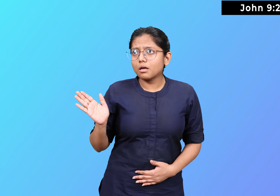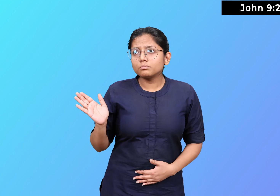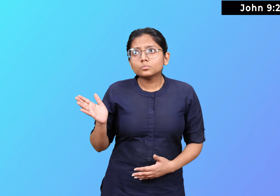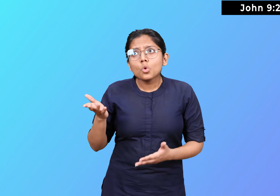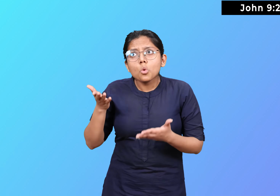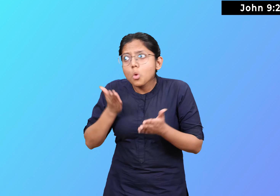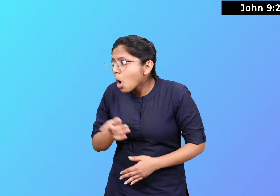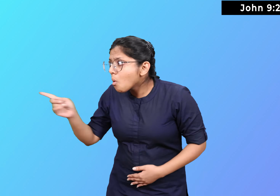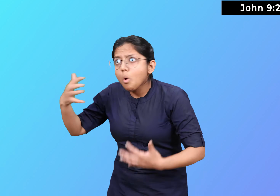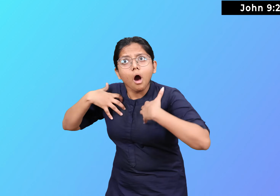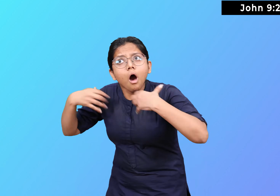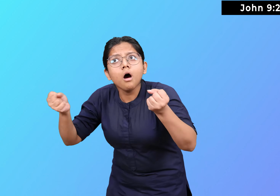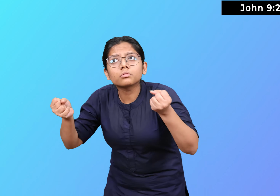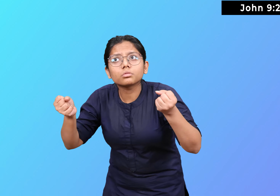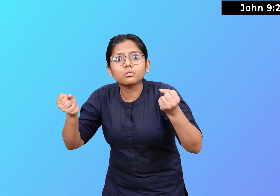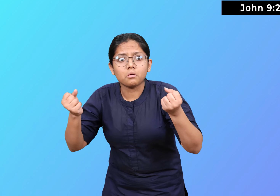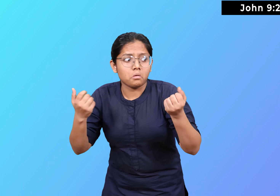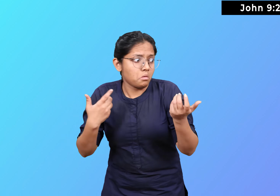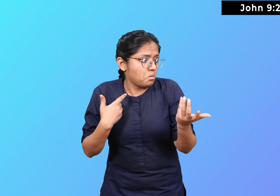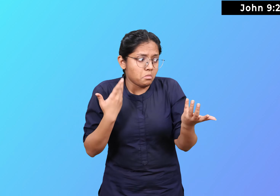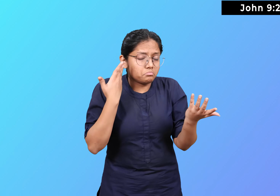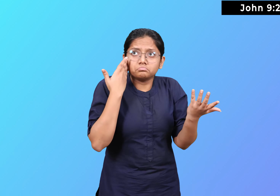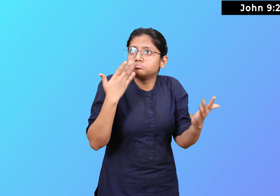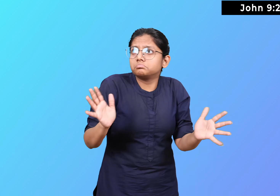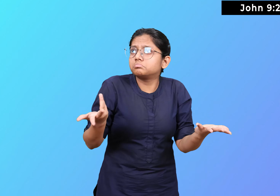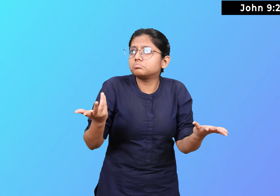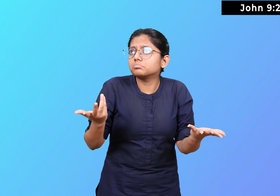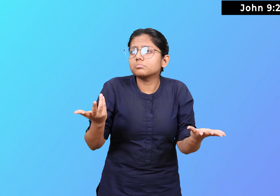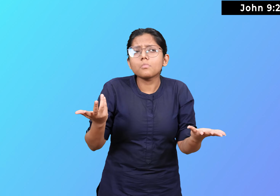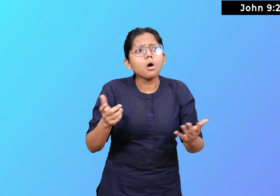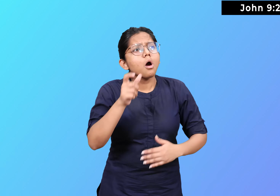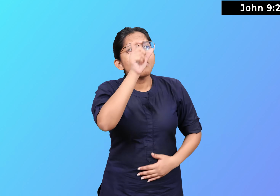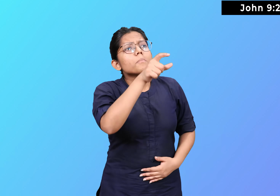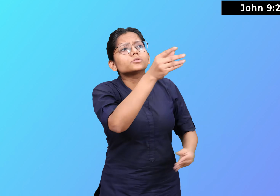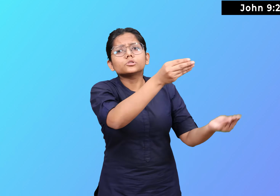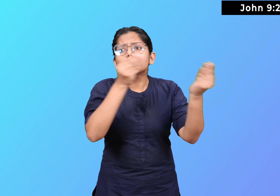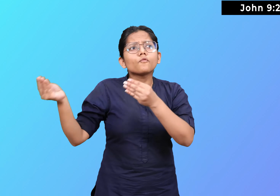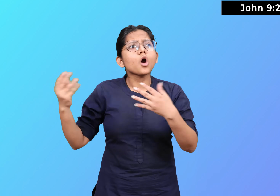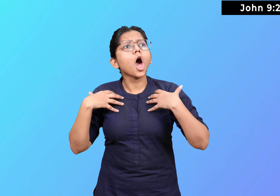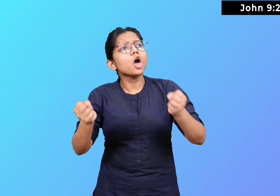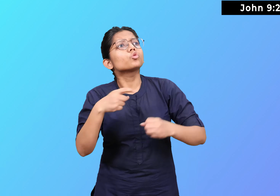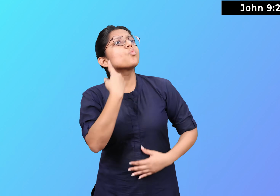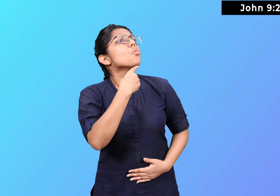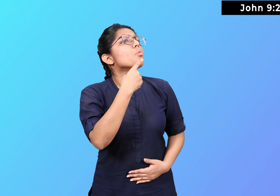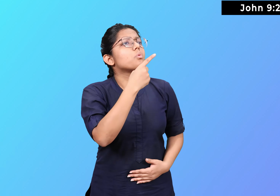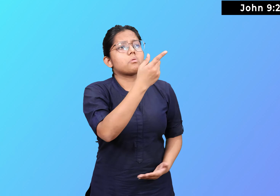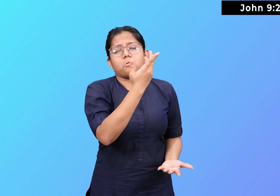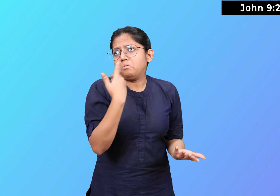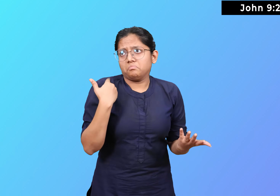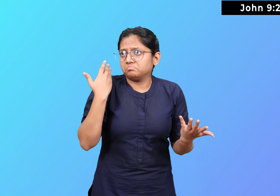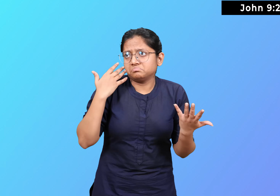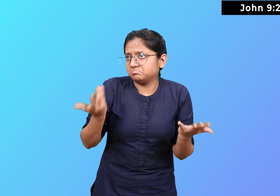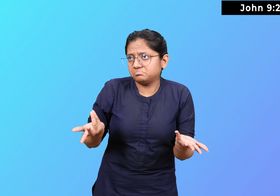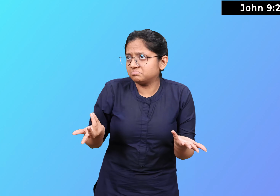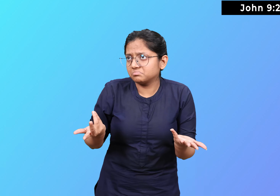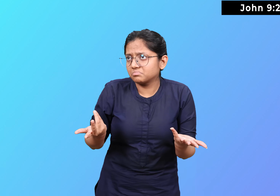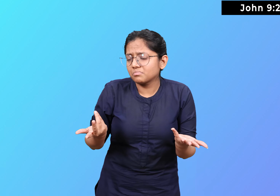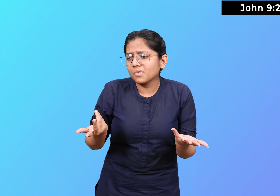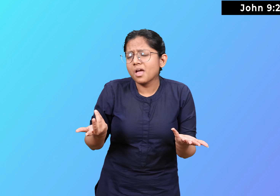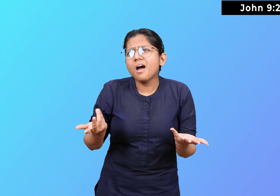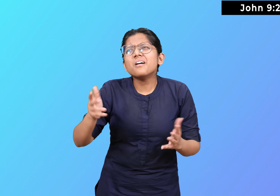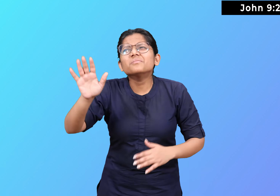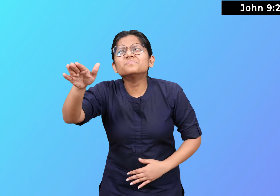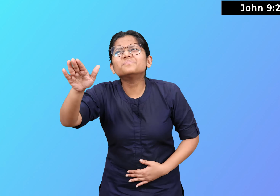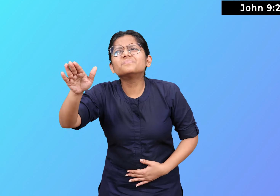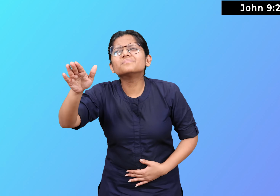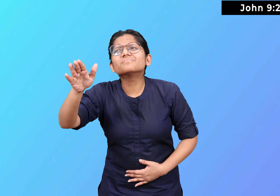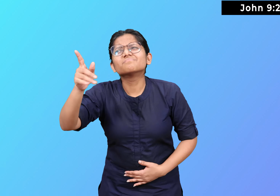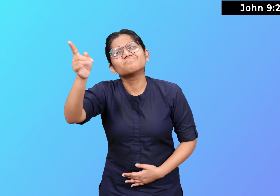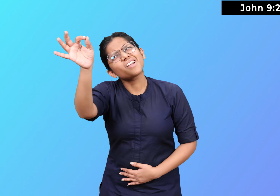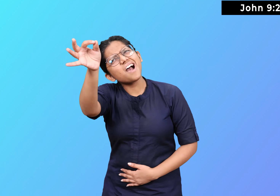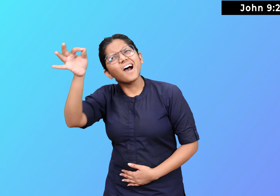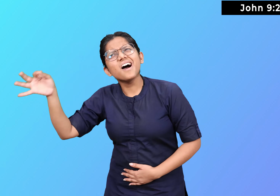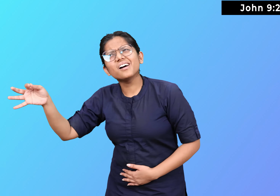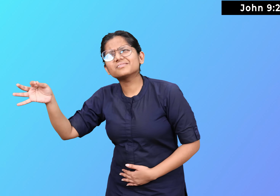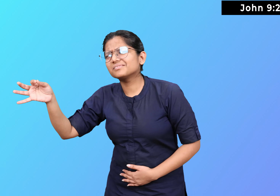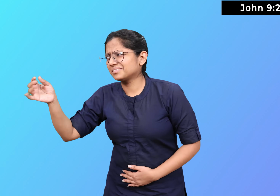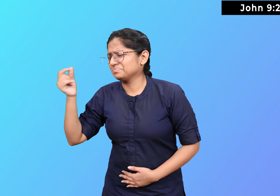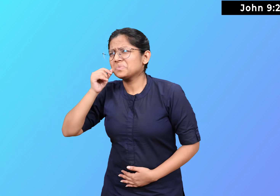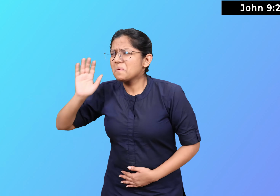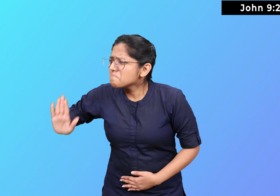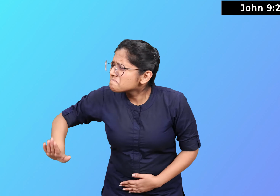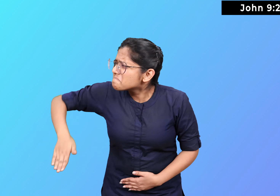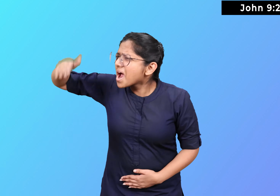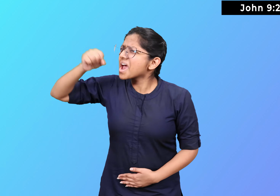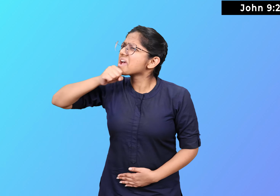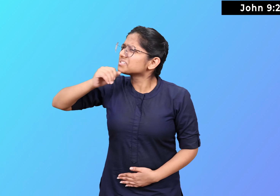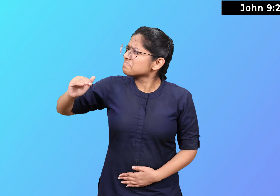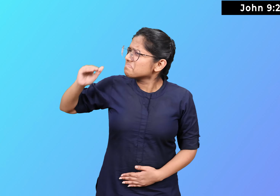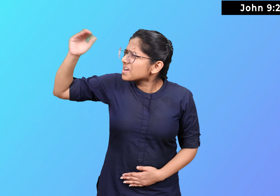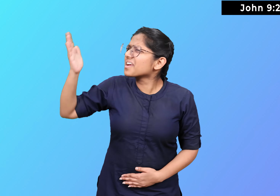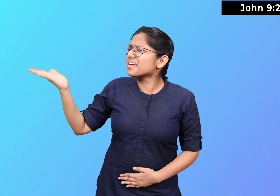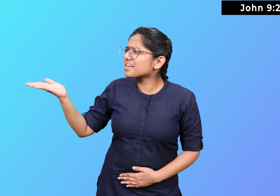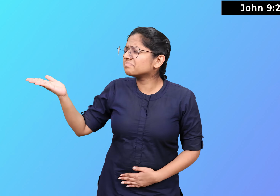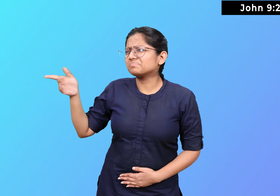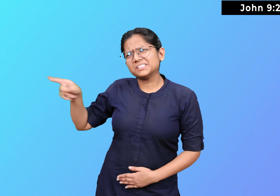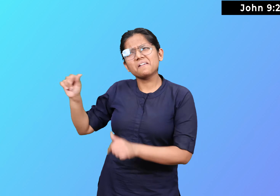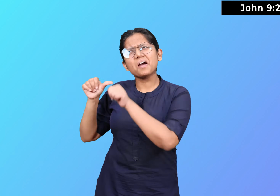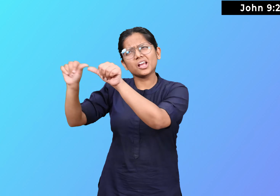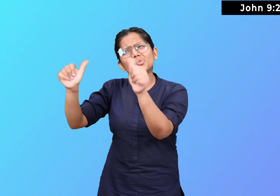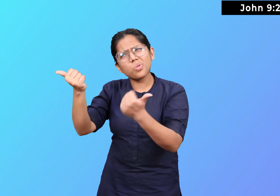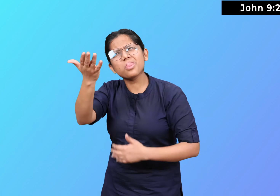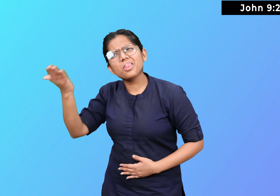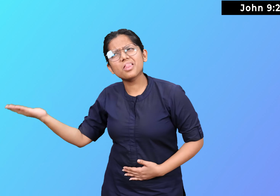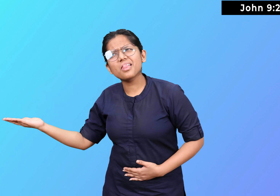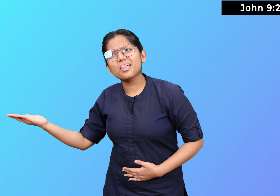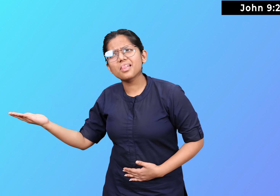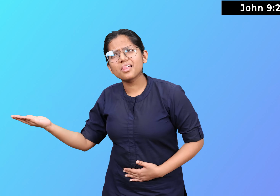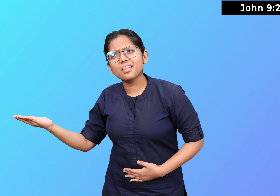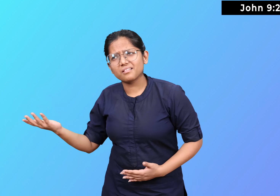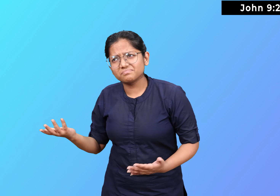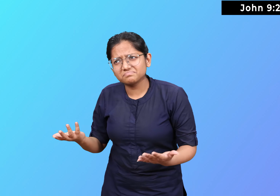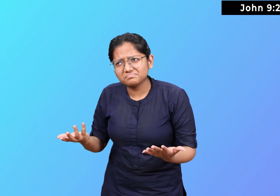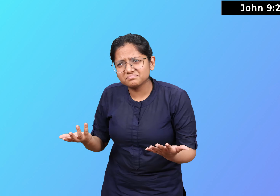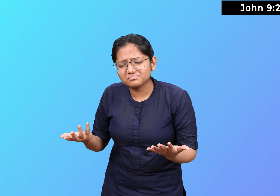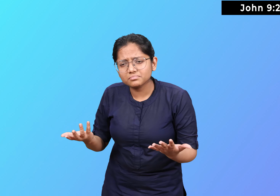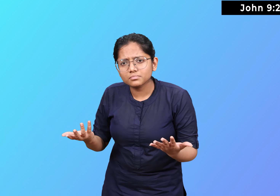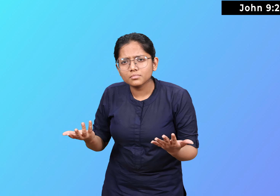But we don’t know why he can see now. We don’t know who healed his eyes. Ask him. He is old enough to answer for himself.”